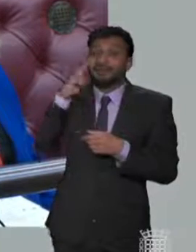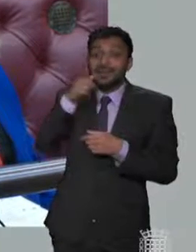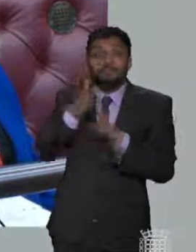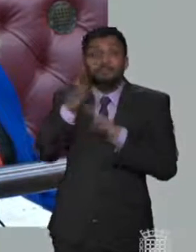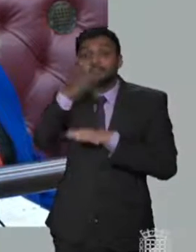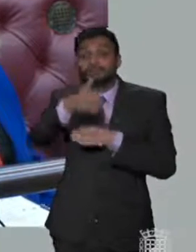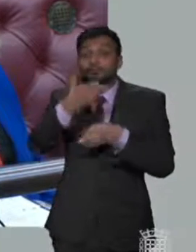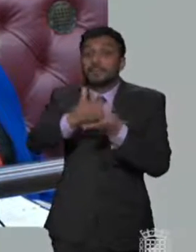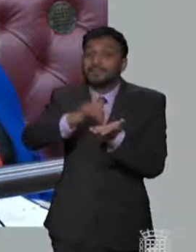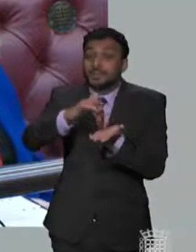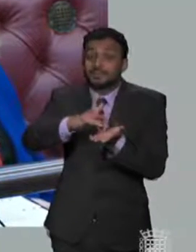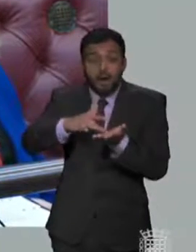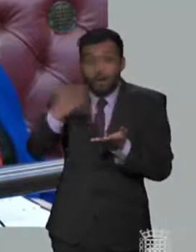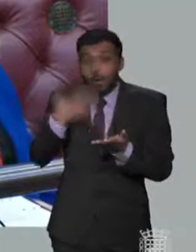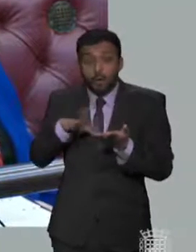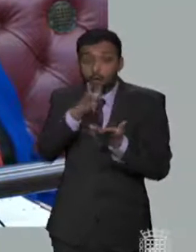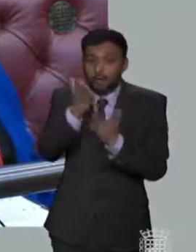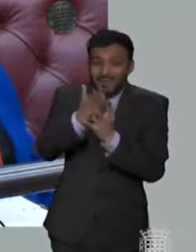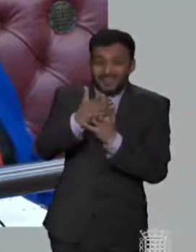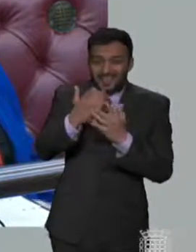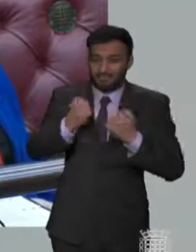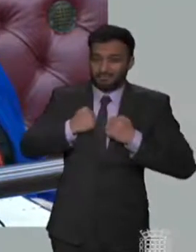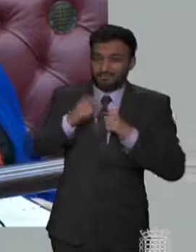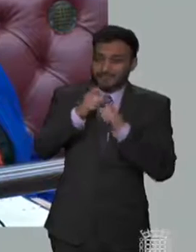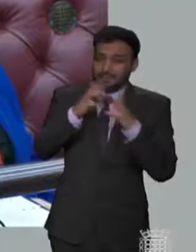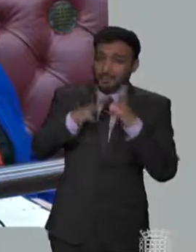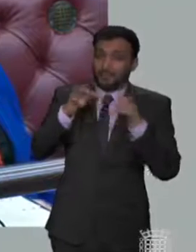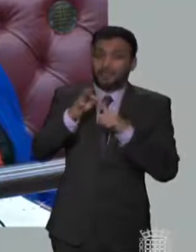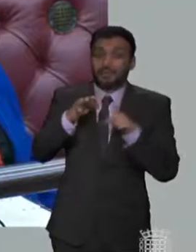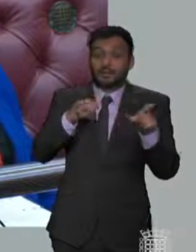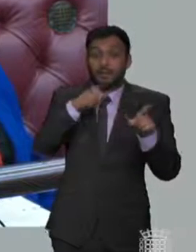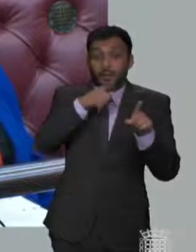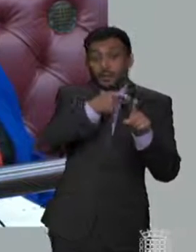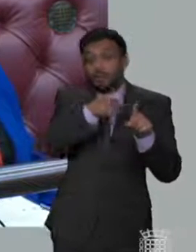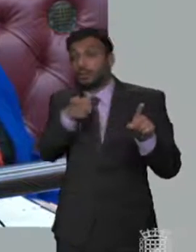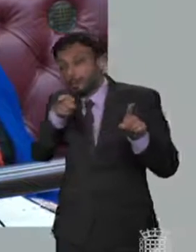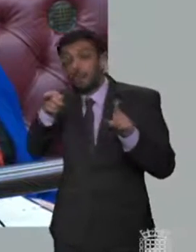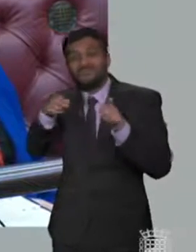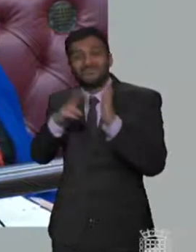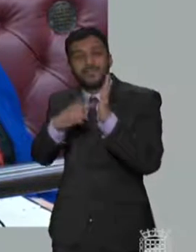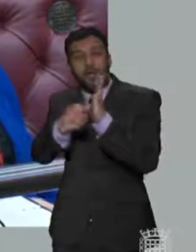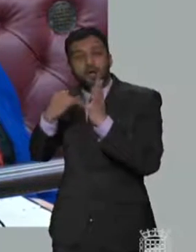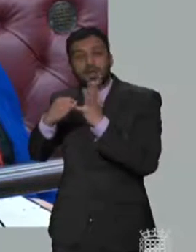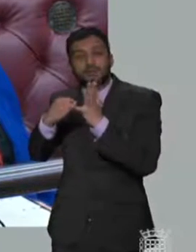to dwp service they'll be signposted to use the video relay service via gov dot uk and